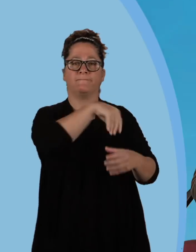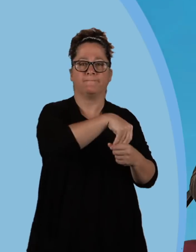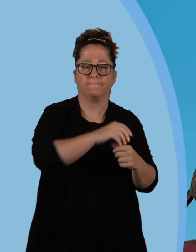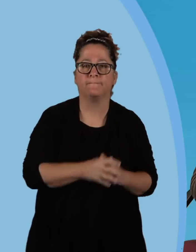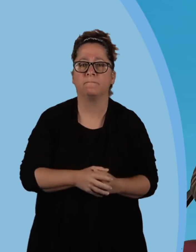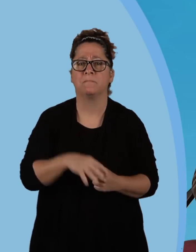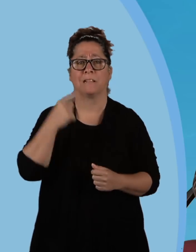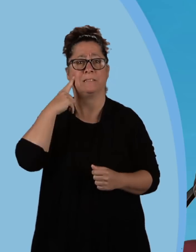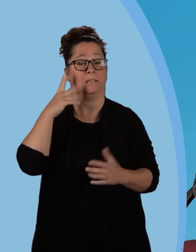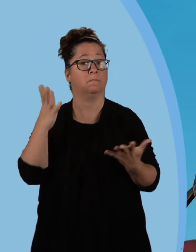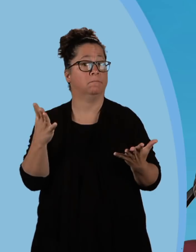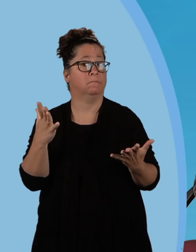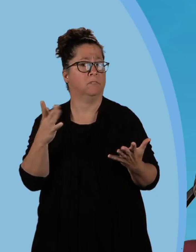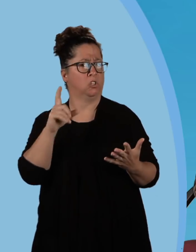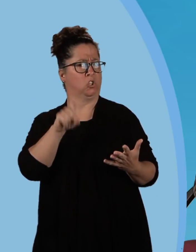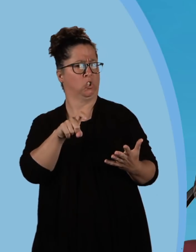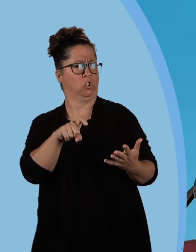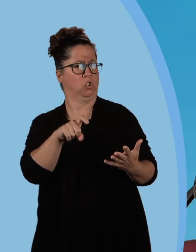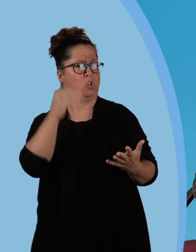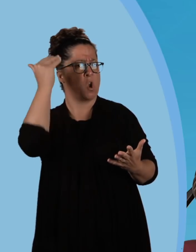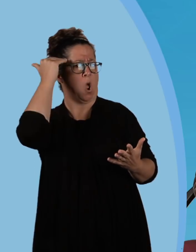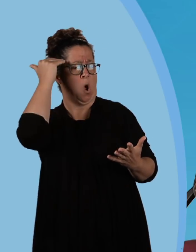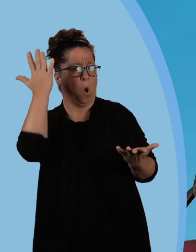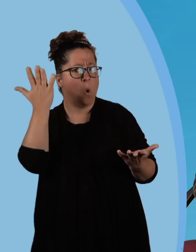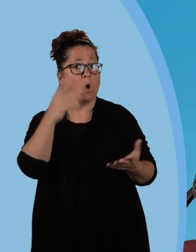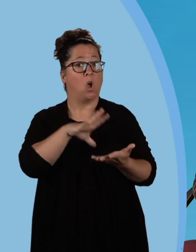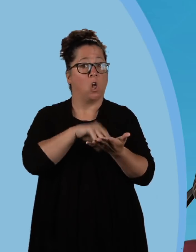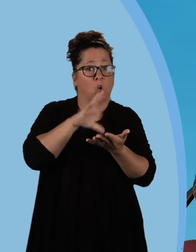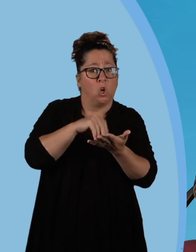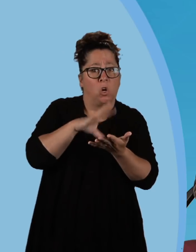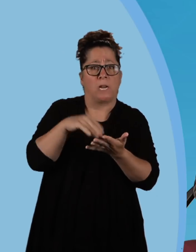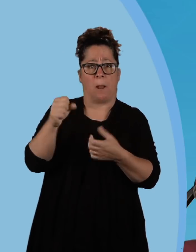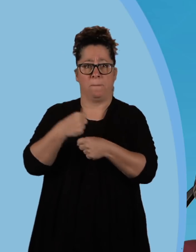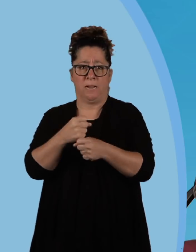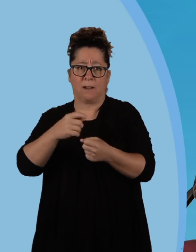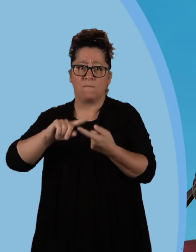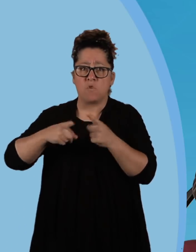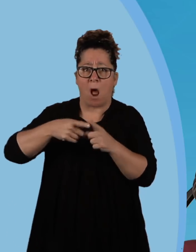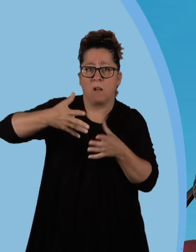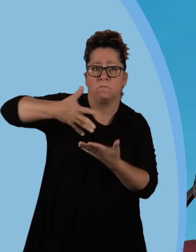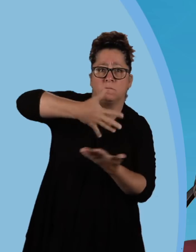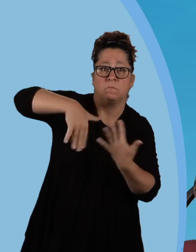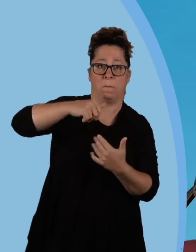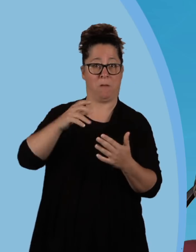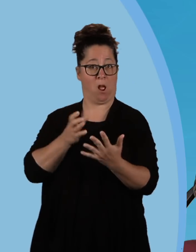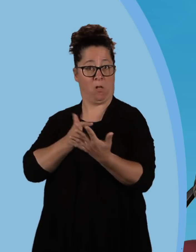I think in the first place they should know that learning and making friends using an educational